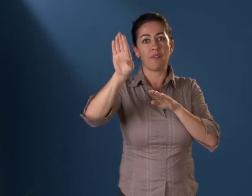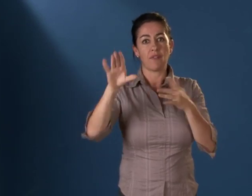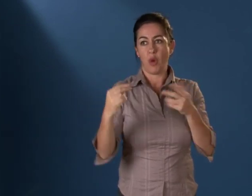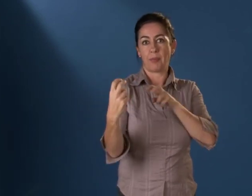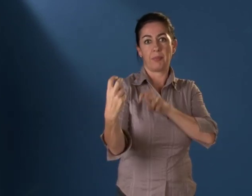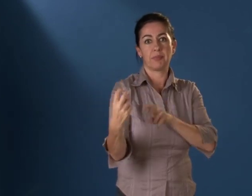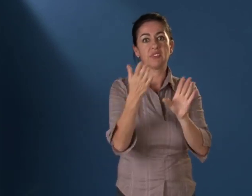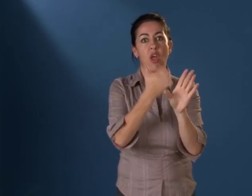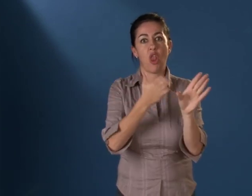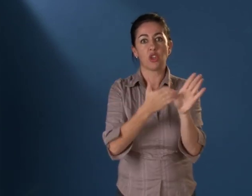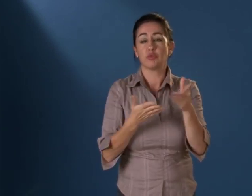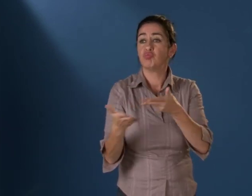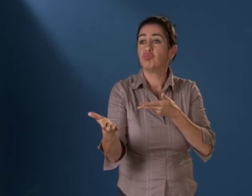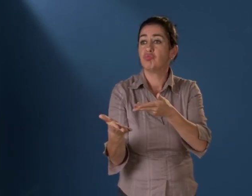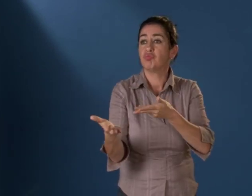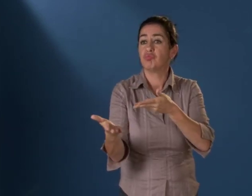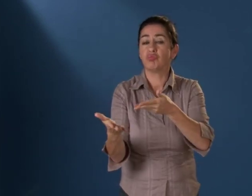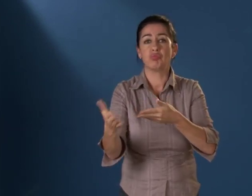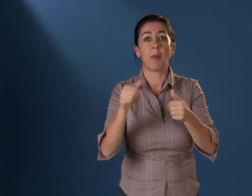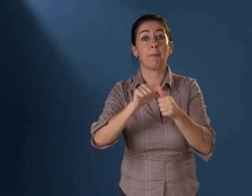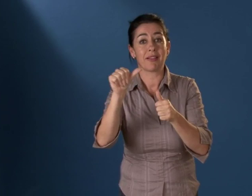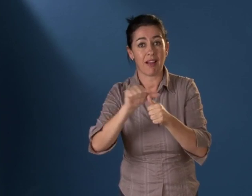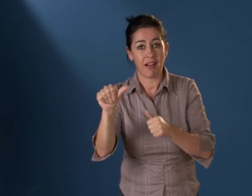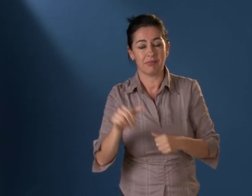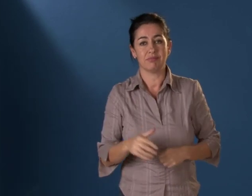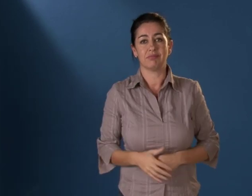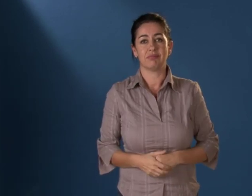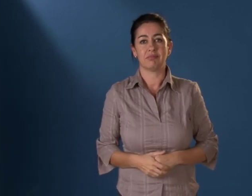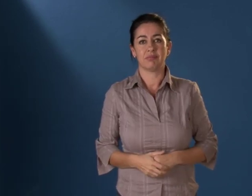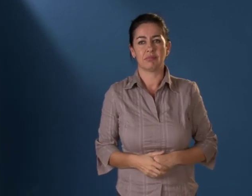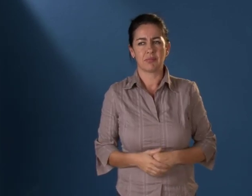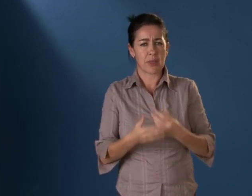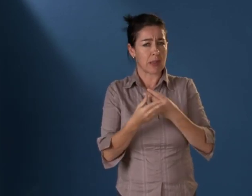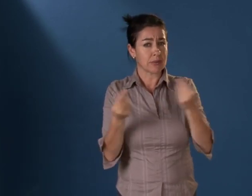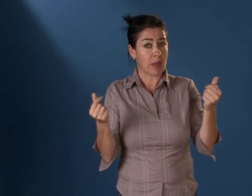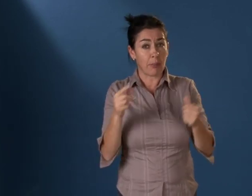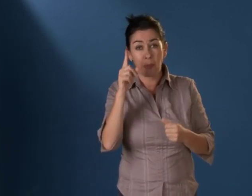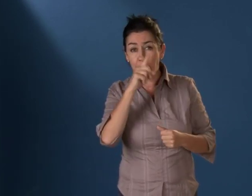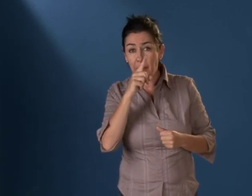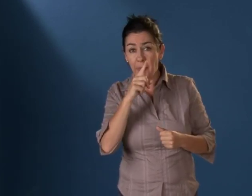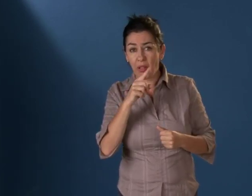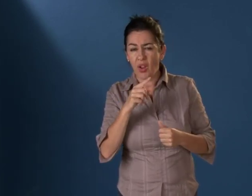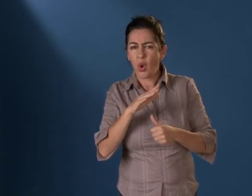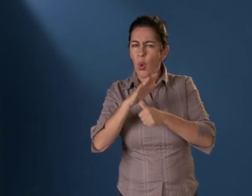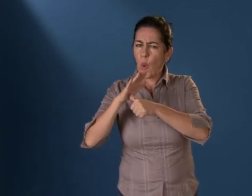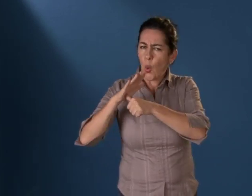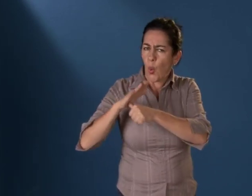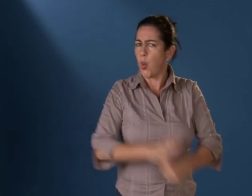psychological treatment alone may be effective. However, if depression is severe or persists,